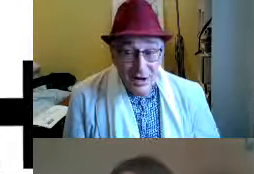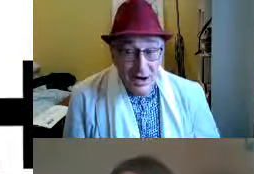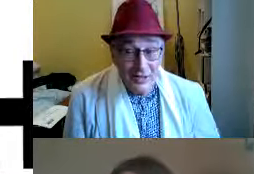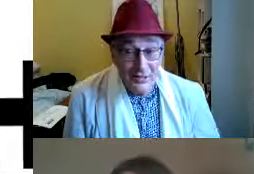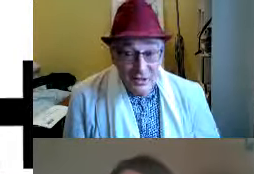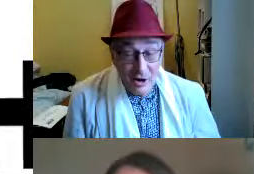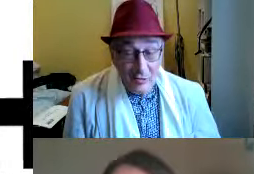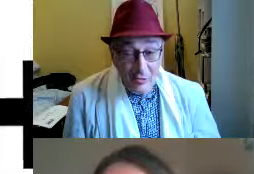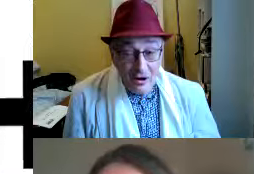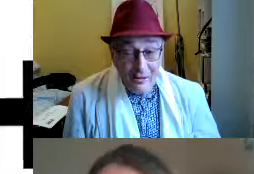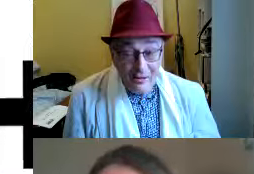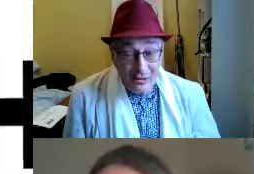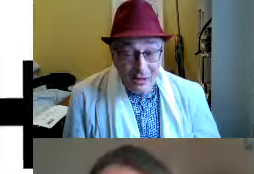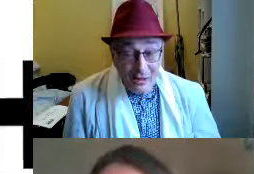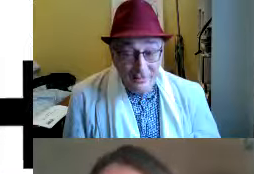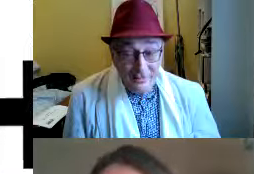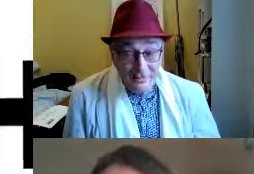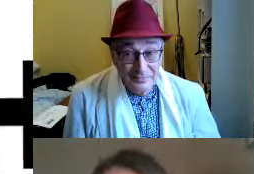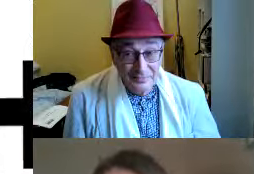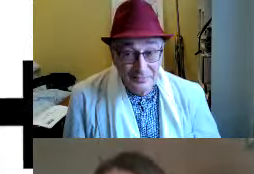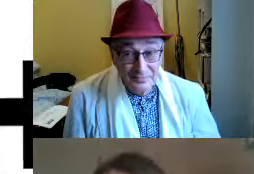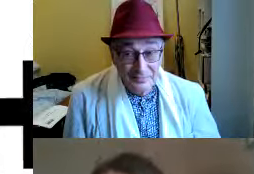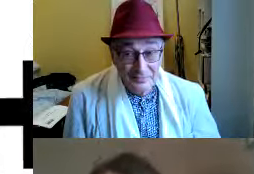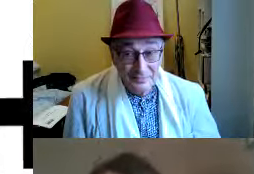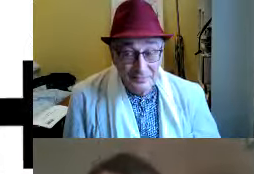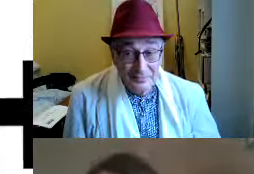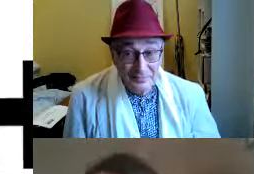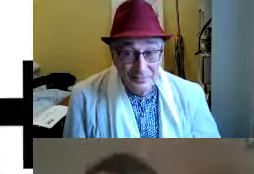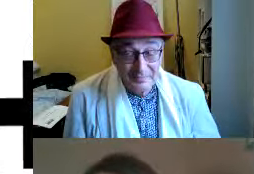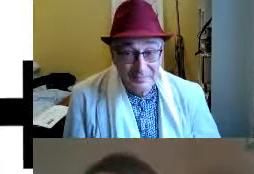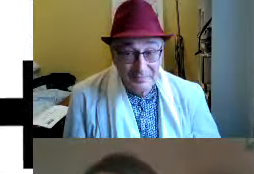i think yeah and um